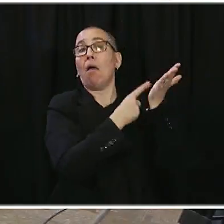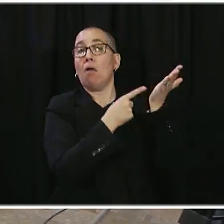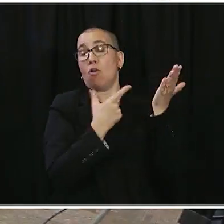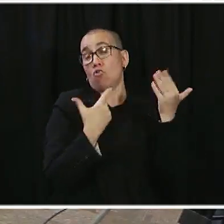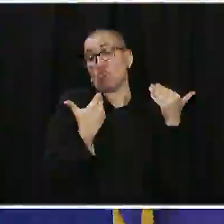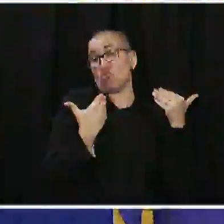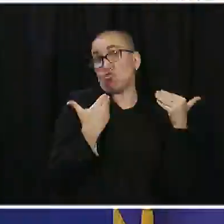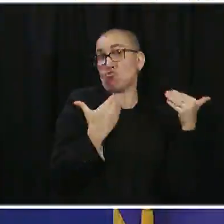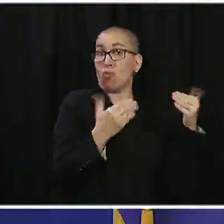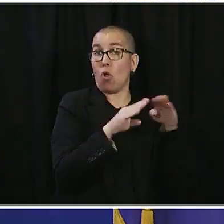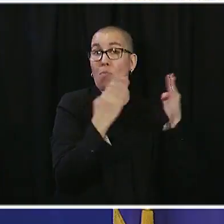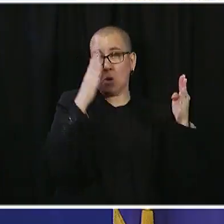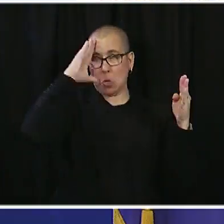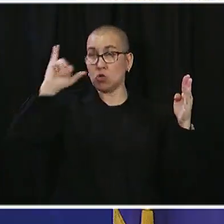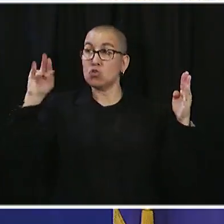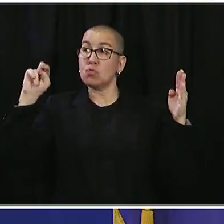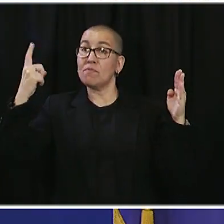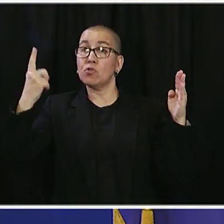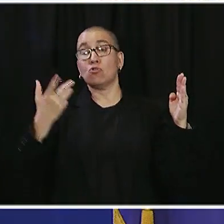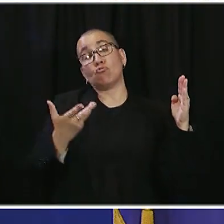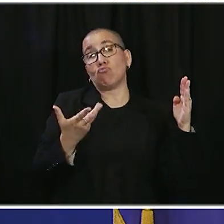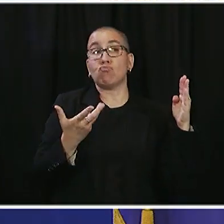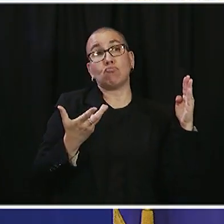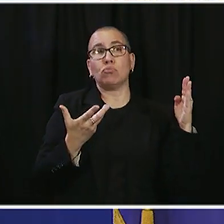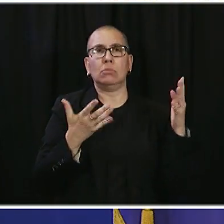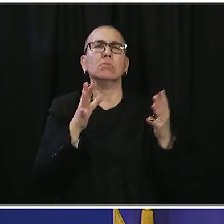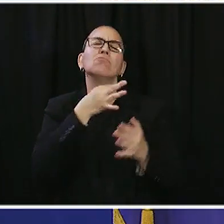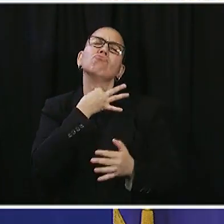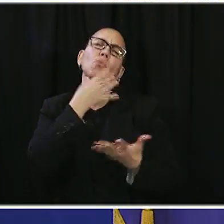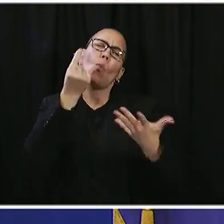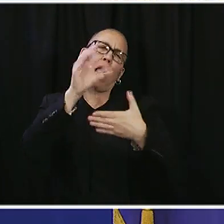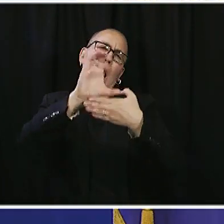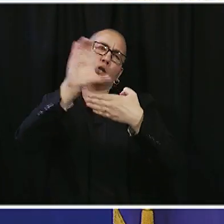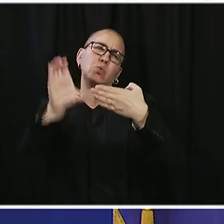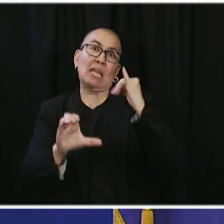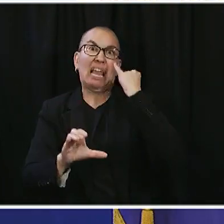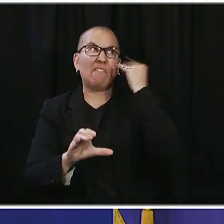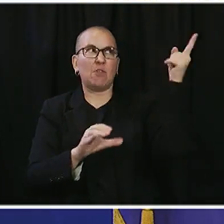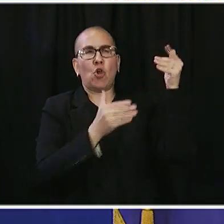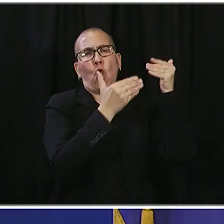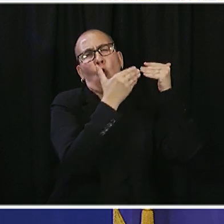WHAT GUIDANCE DO YOU HAVE FOR THEM? SOME ARE TALKING ABOUT OPENING AHEAD OF THE JUNE 1ST DATE AND WHAT KIND OF LEGAL ACTION --